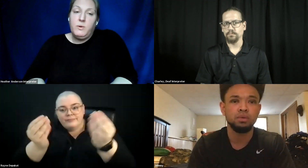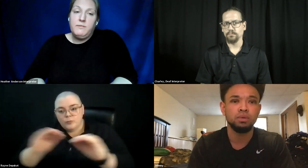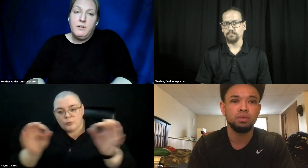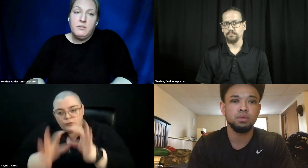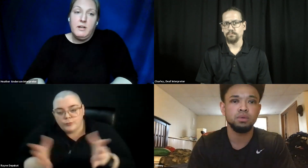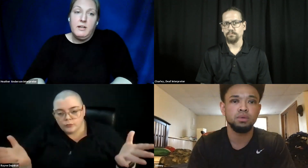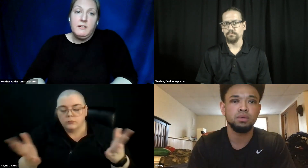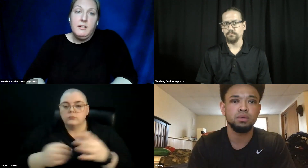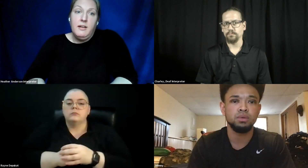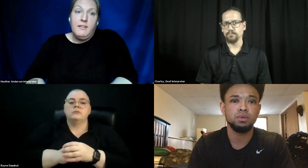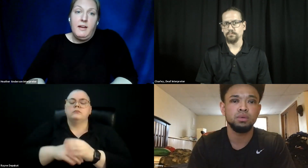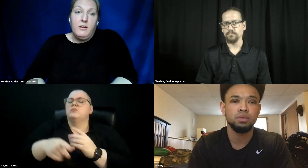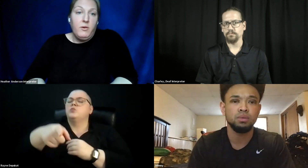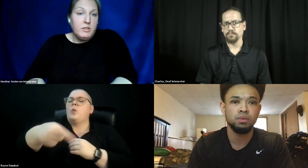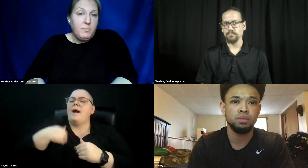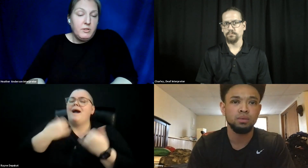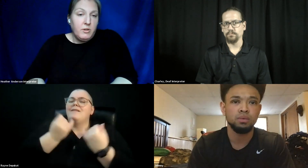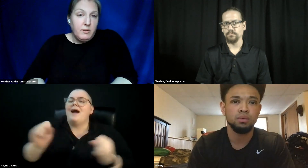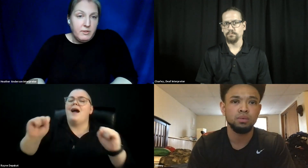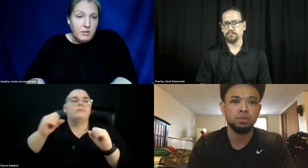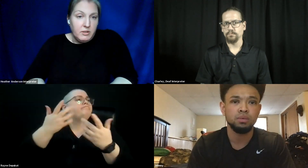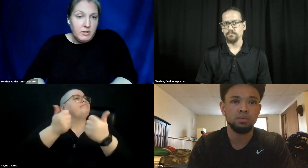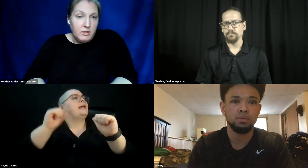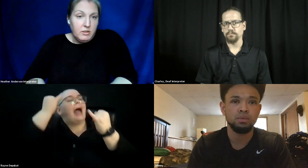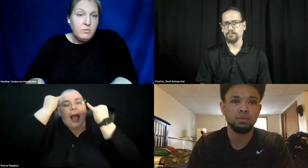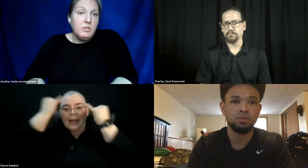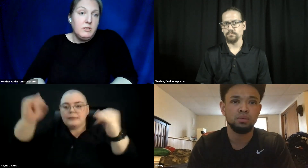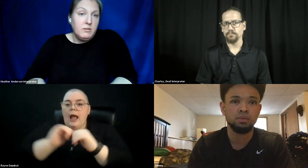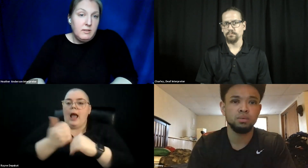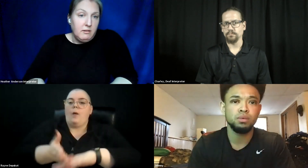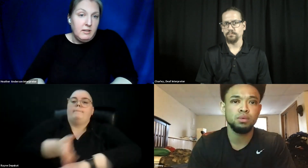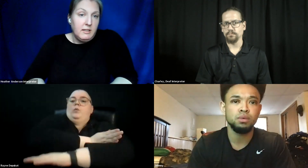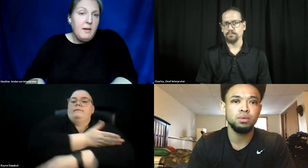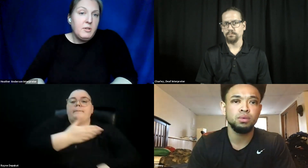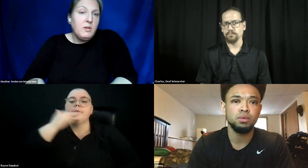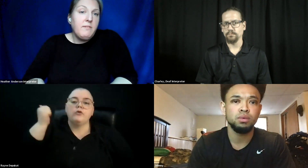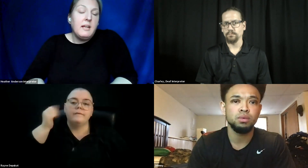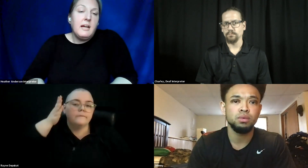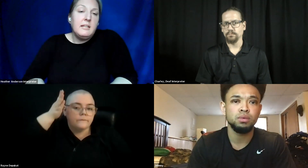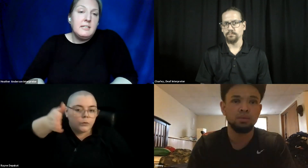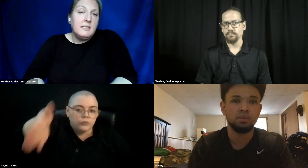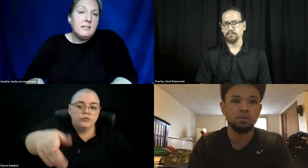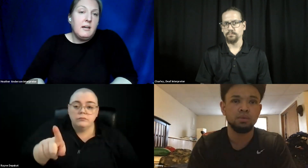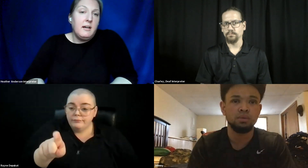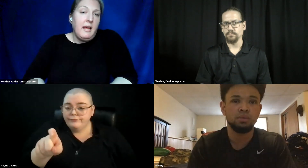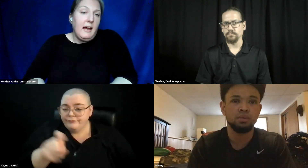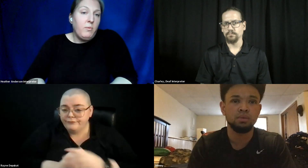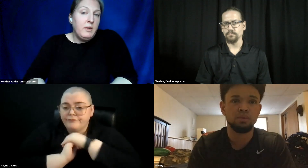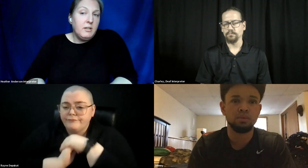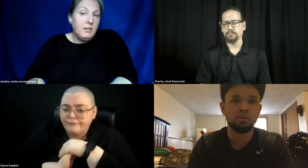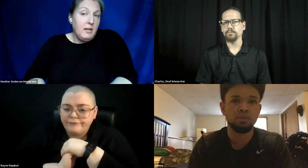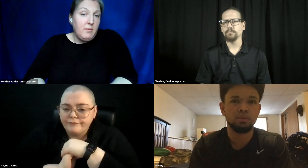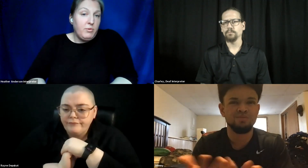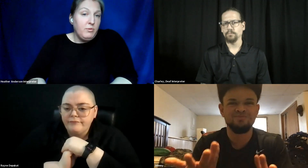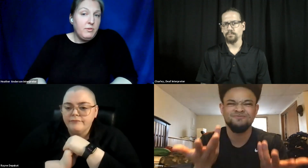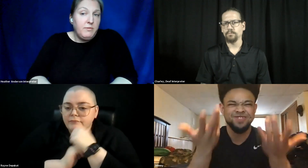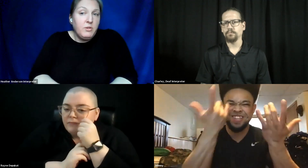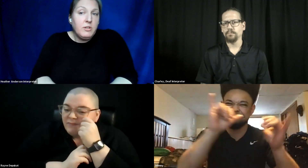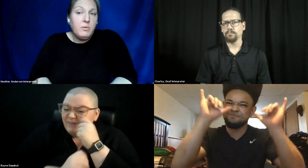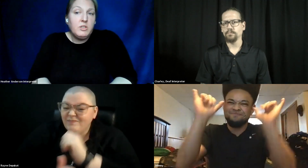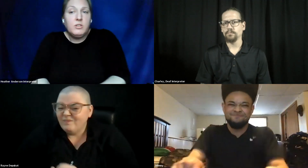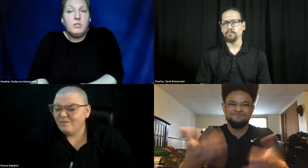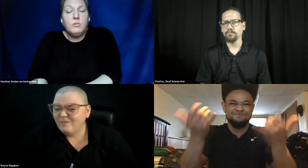I know it's it's quite frustrating that no interpreter showed up for your union, hearing, but do you have any idea on how we could improve for the future.